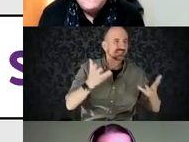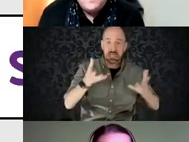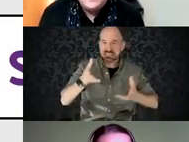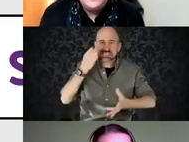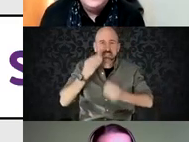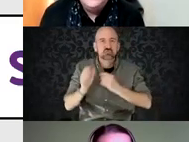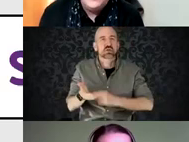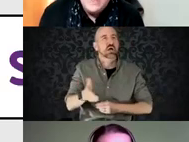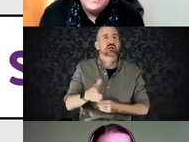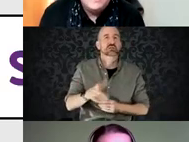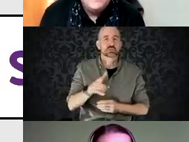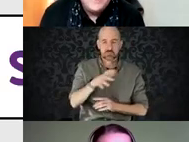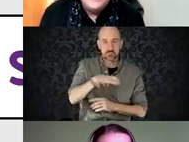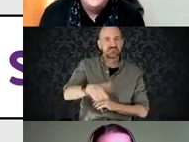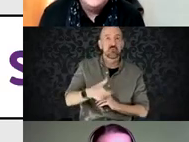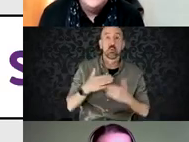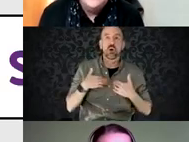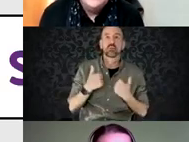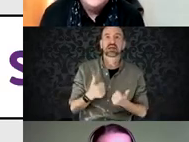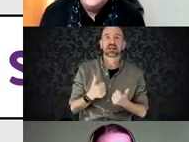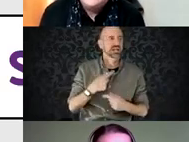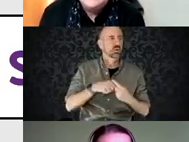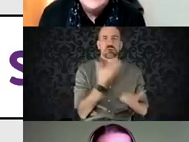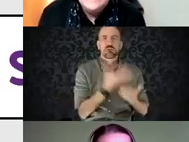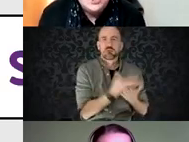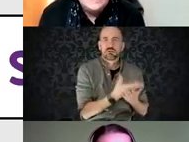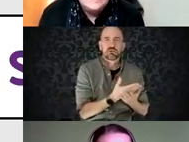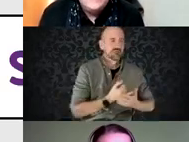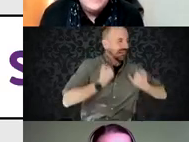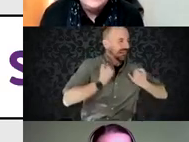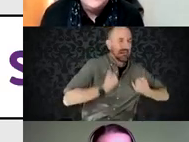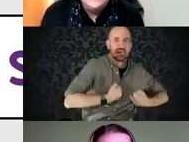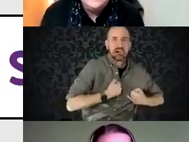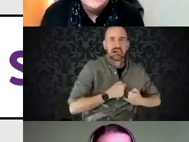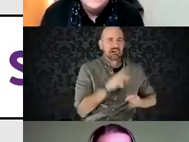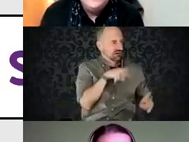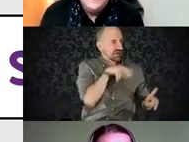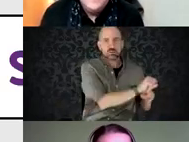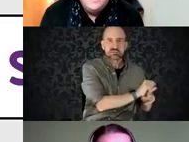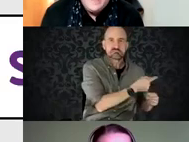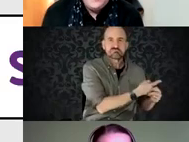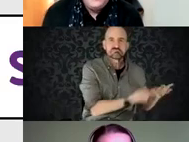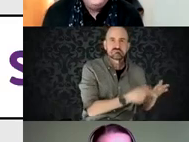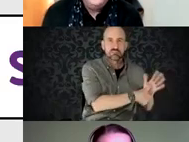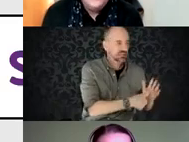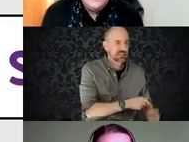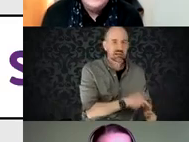smell olfactory, hearing, auditory, touch, tactile, body awareness, proprioception, balance, equal briar perception, heat, pain, no reception